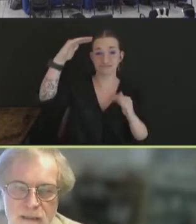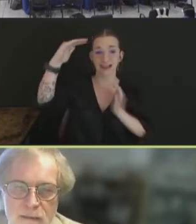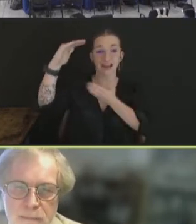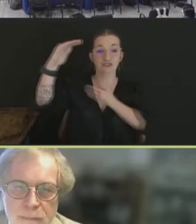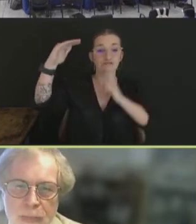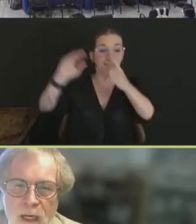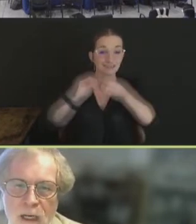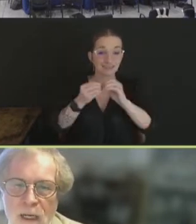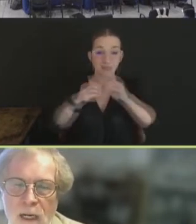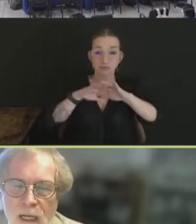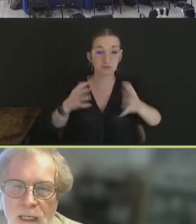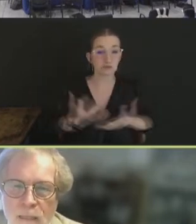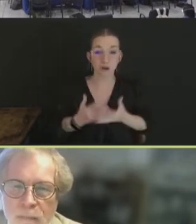Next.